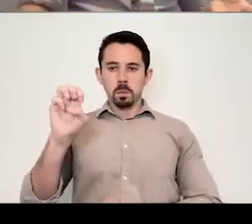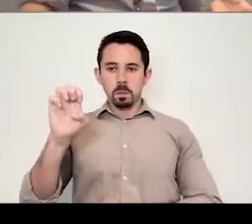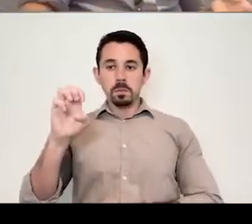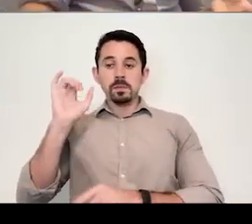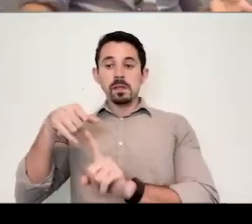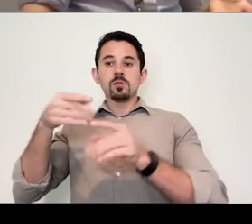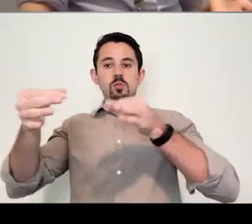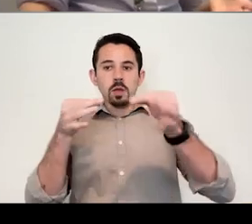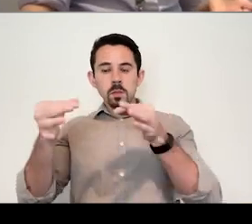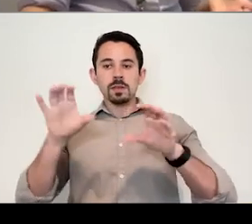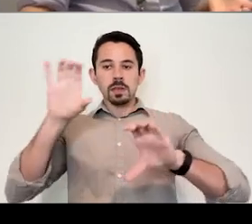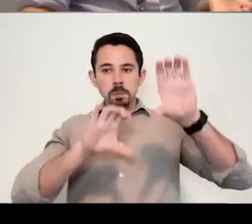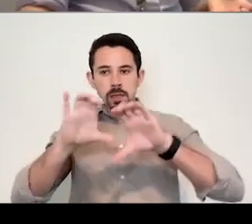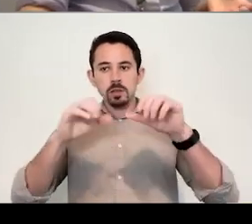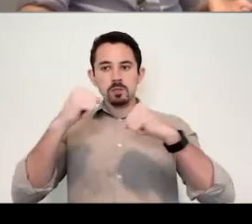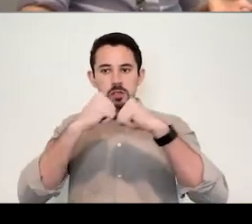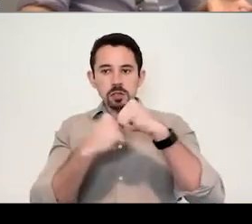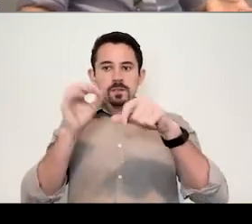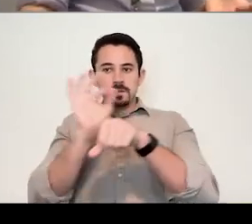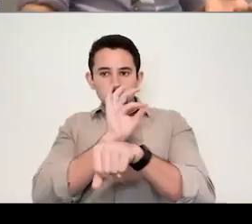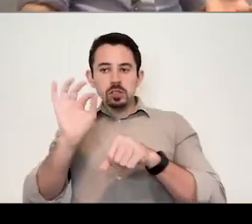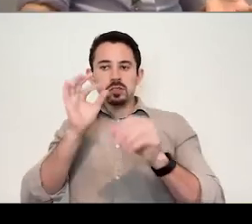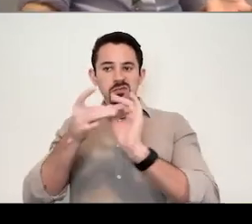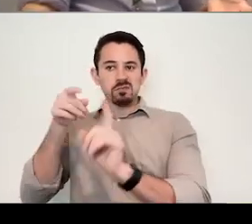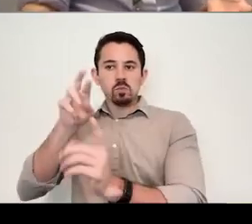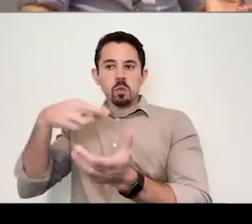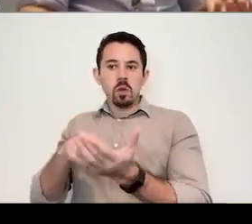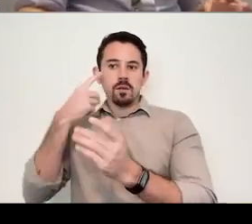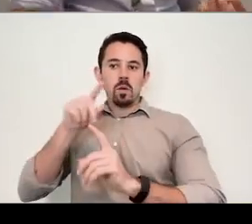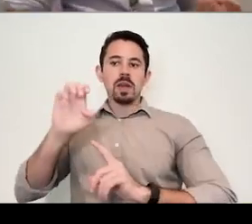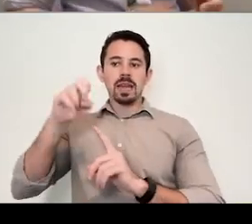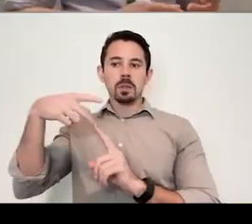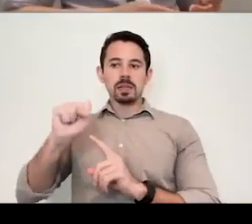"matrixome" which describes the chemical and functional roles of EPS in biofilm